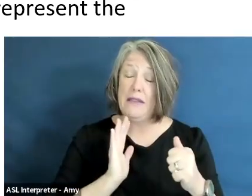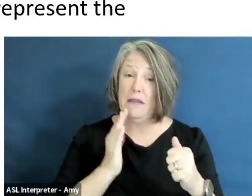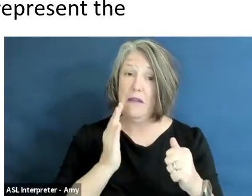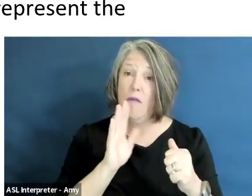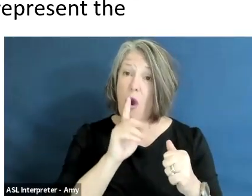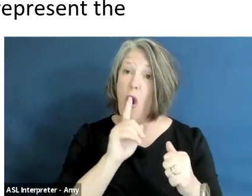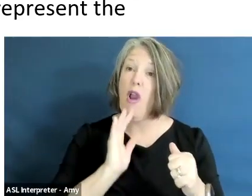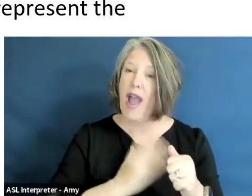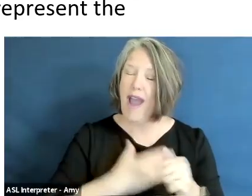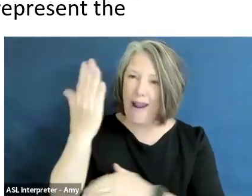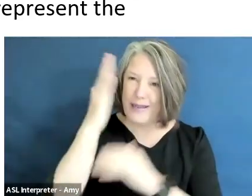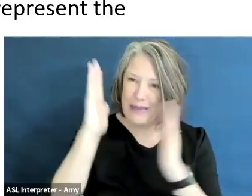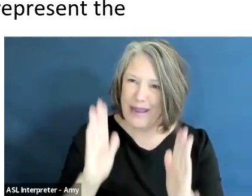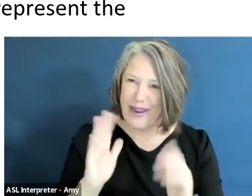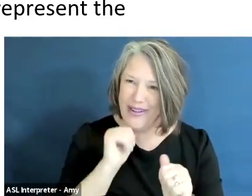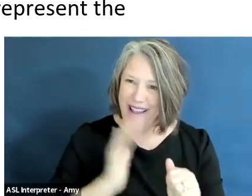not of our funder.